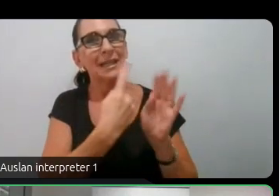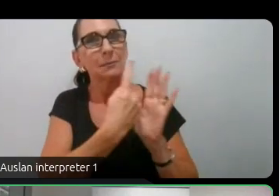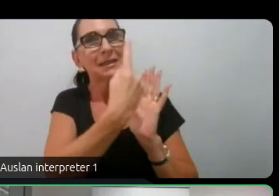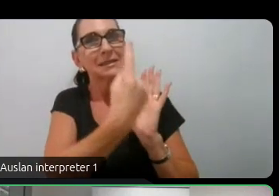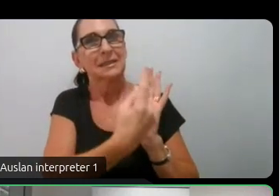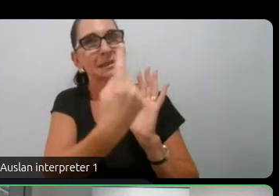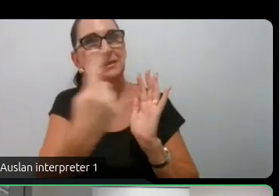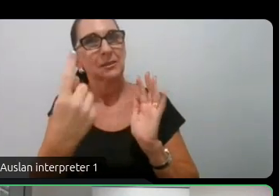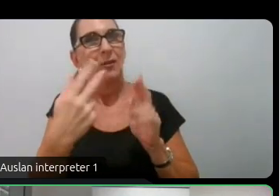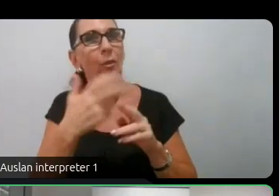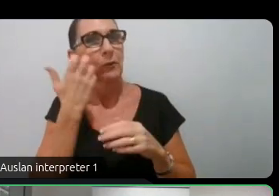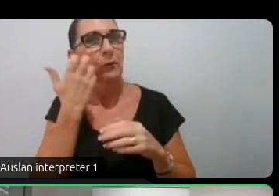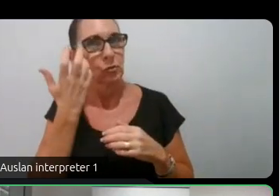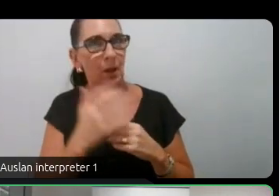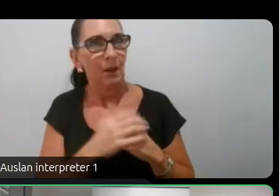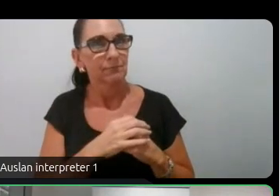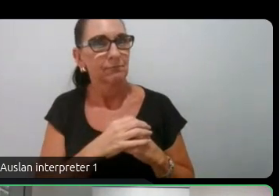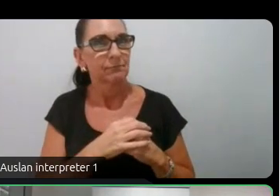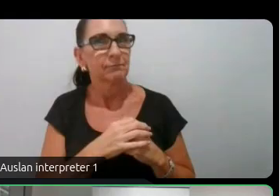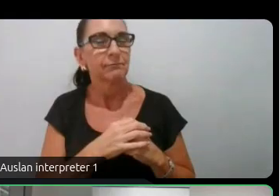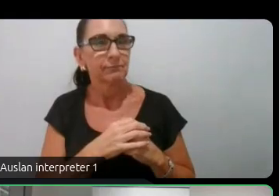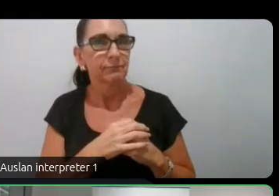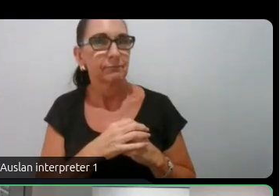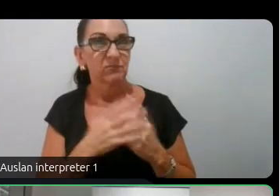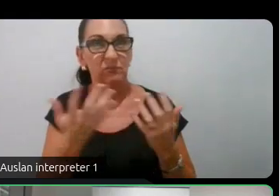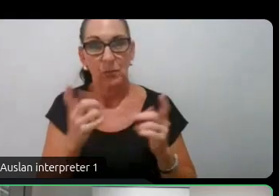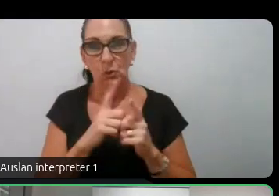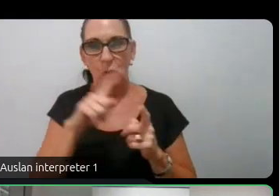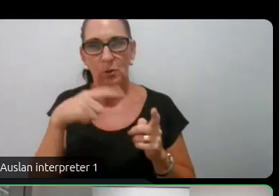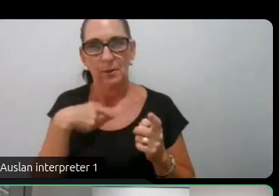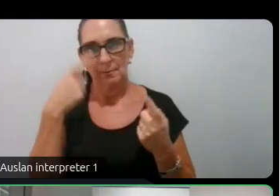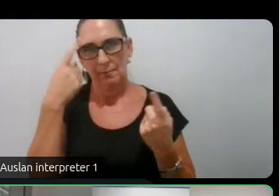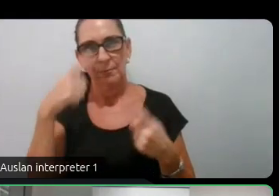Um, also you want to have a look at what are the risks to the participants well-being if